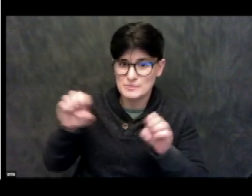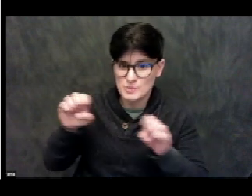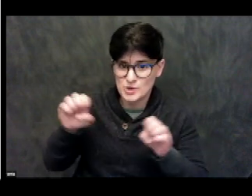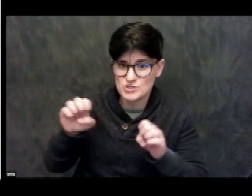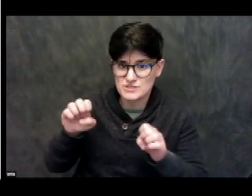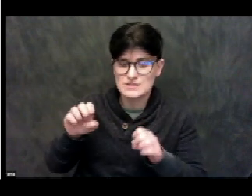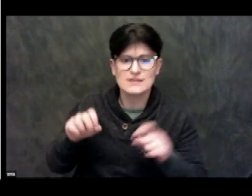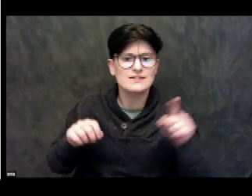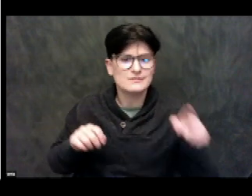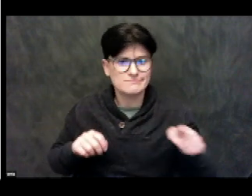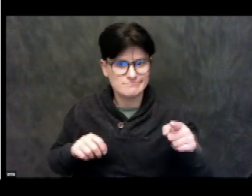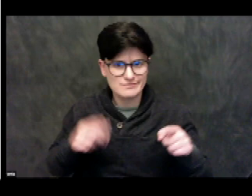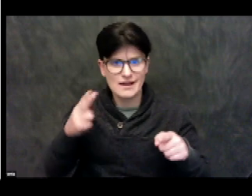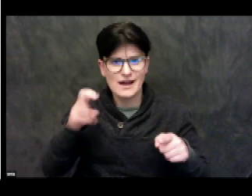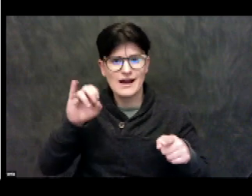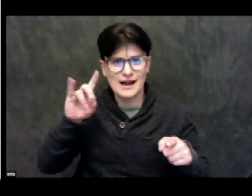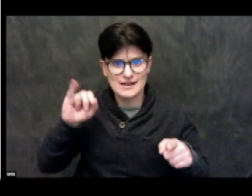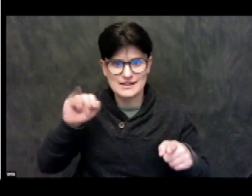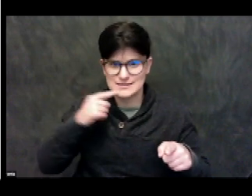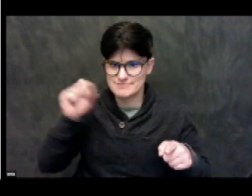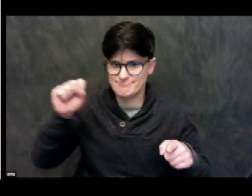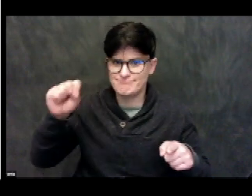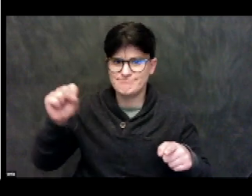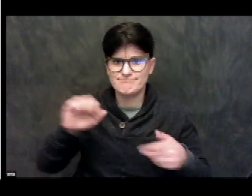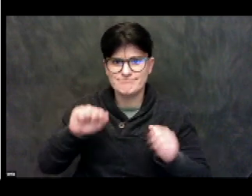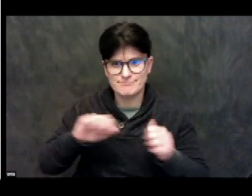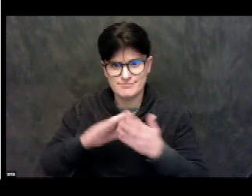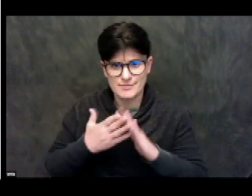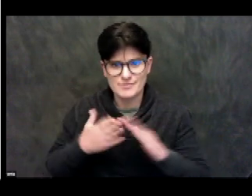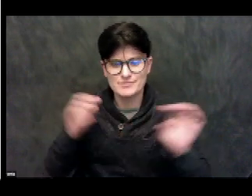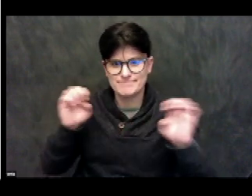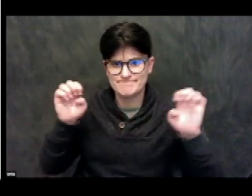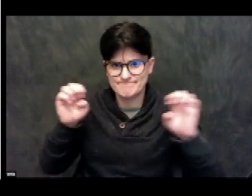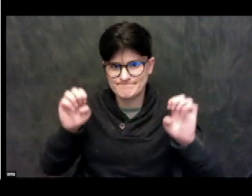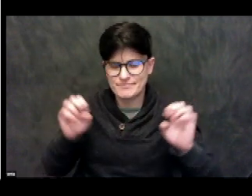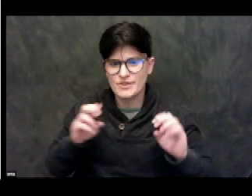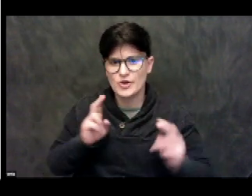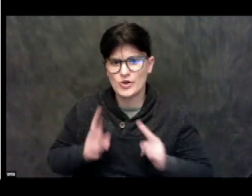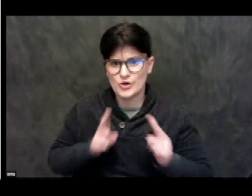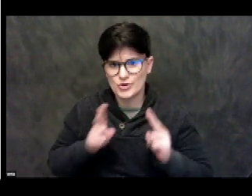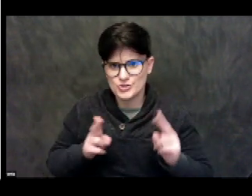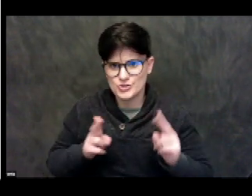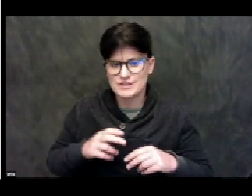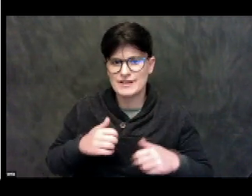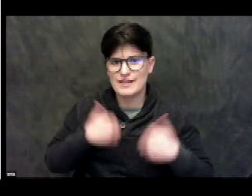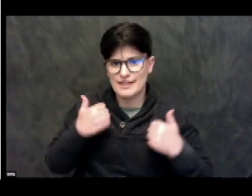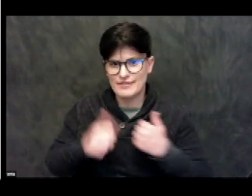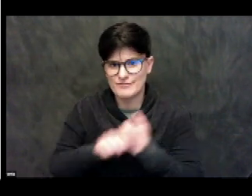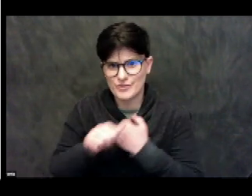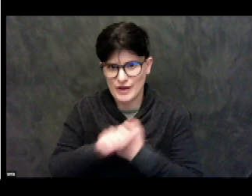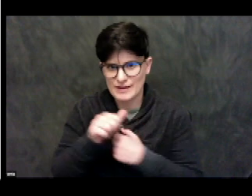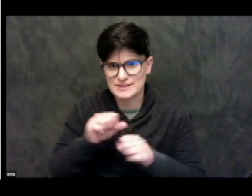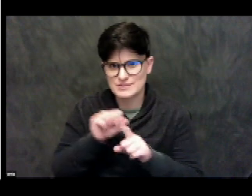It can be really urgent. Yeah. So it can create an urgent and life threatening situation? Correct. So preparedness, right?